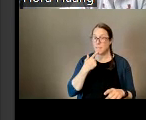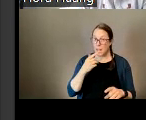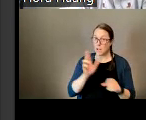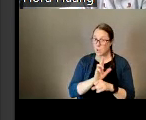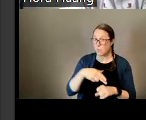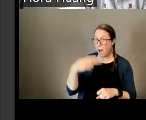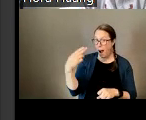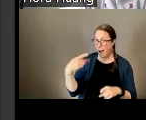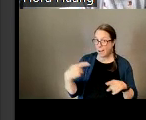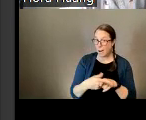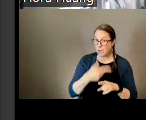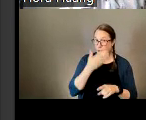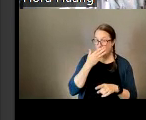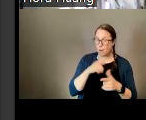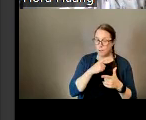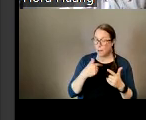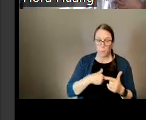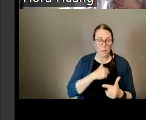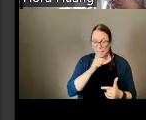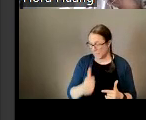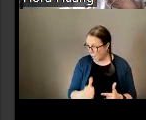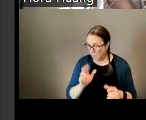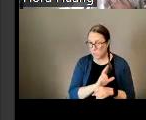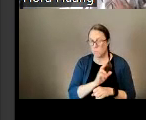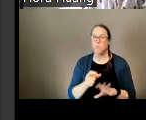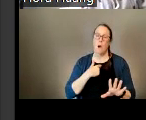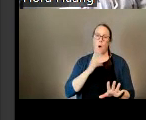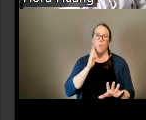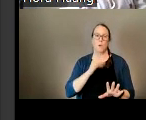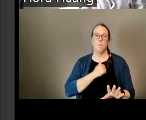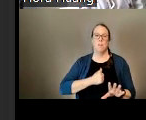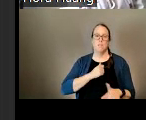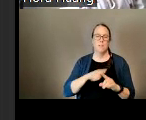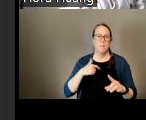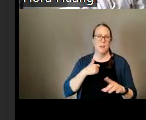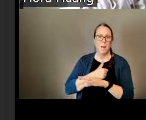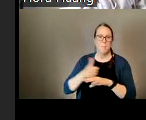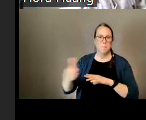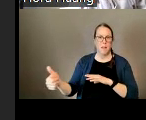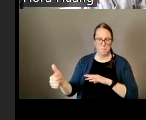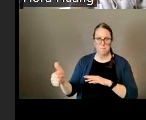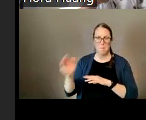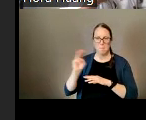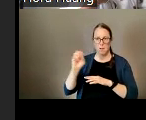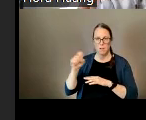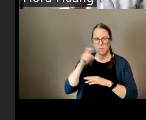and then we didn't do that. I would apologize, but I blame Microsoft, because they made these styles, but really the fault is with me.